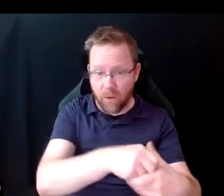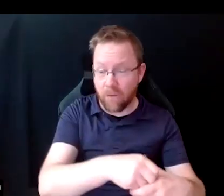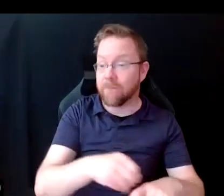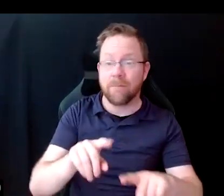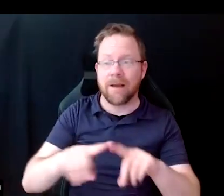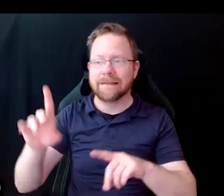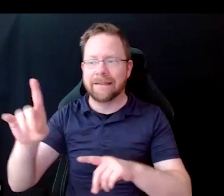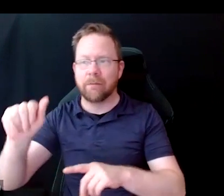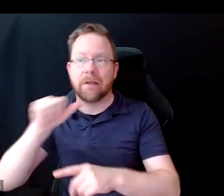suiting up, that's not good.